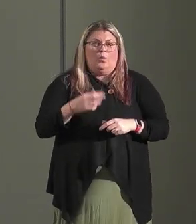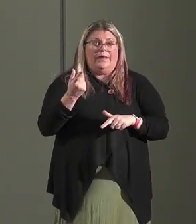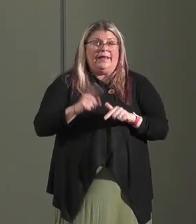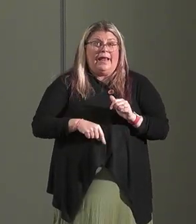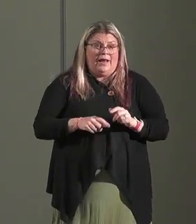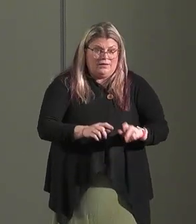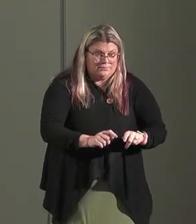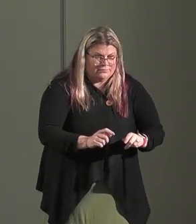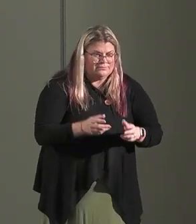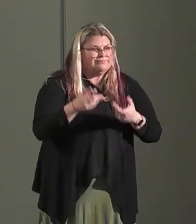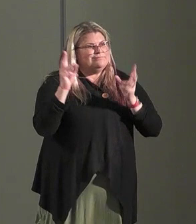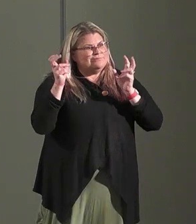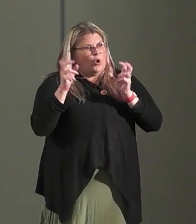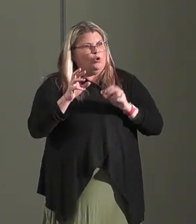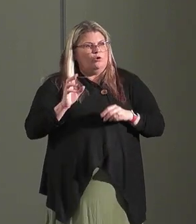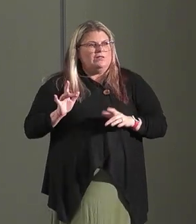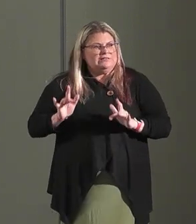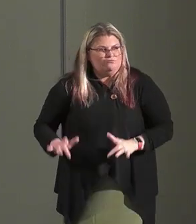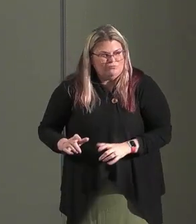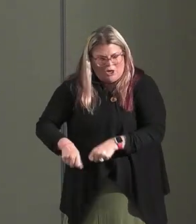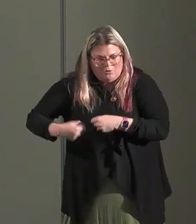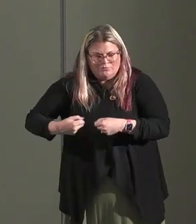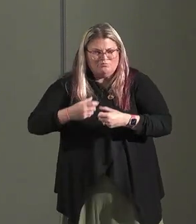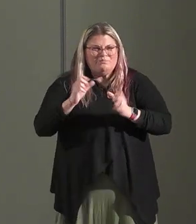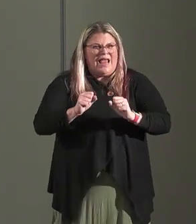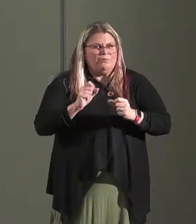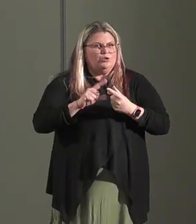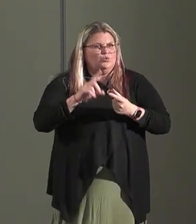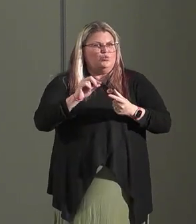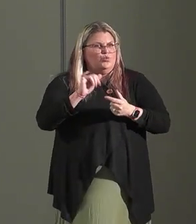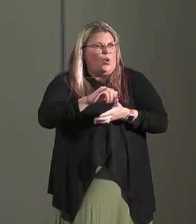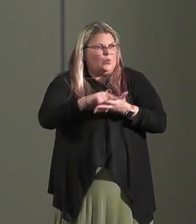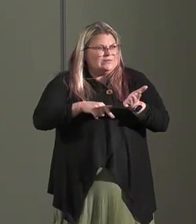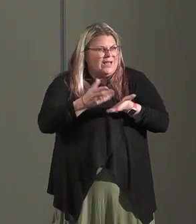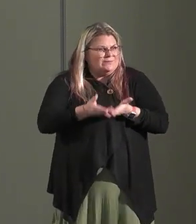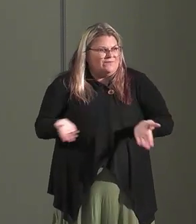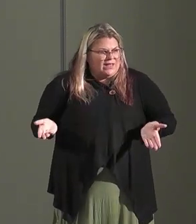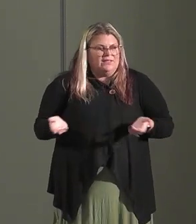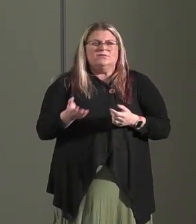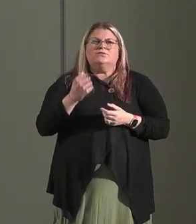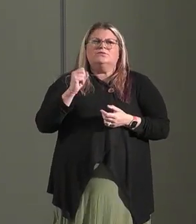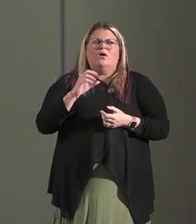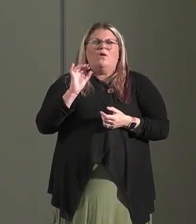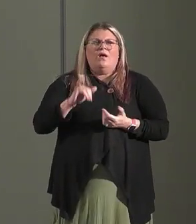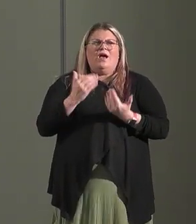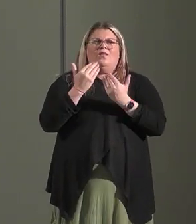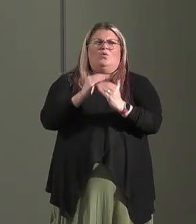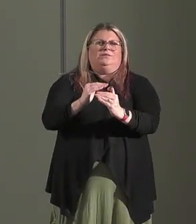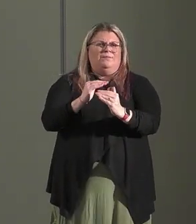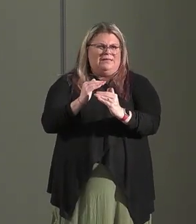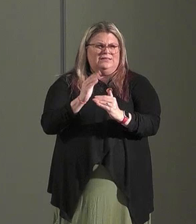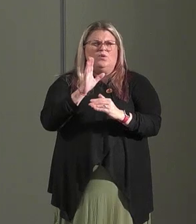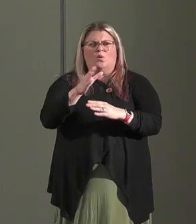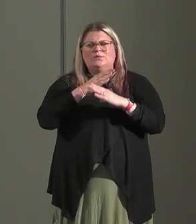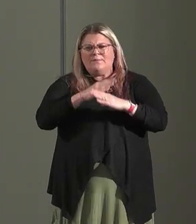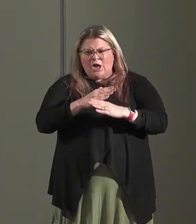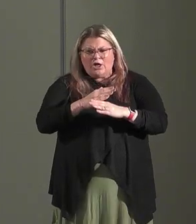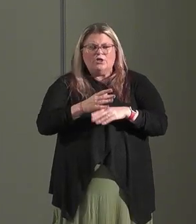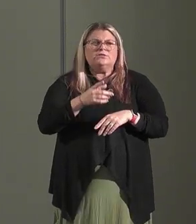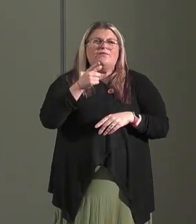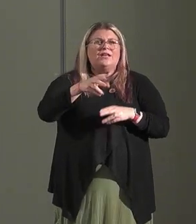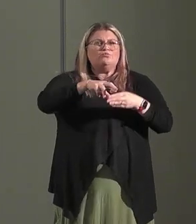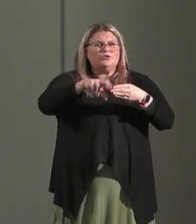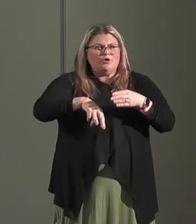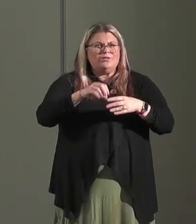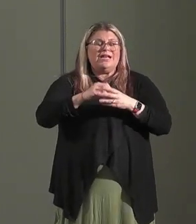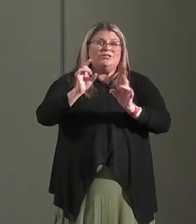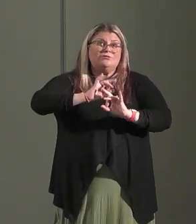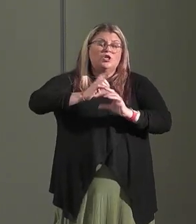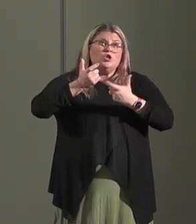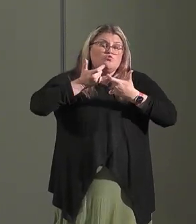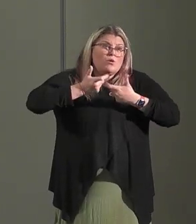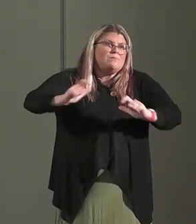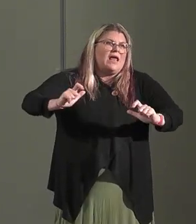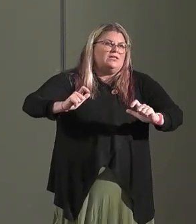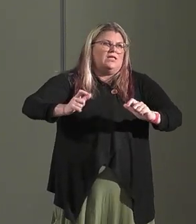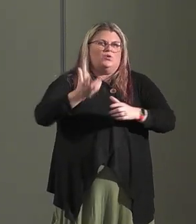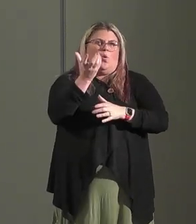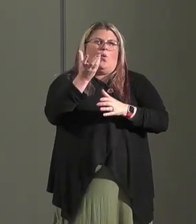from the same place and we have systems oppression that Alan went to and had tremendous wealth gap